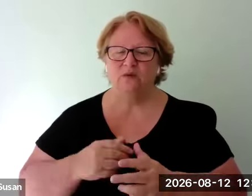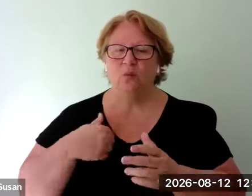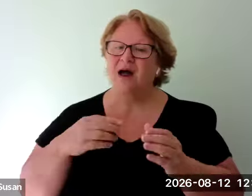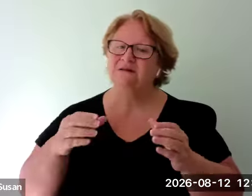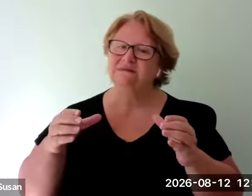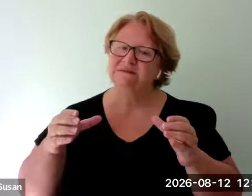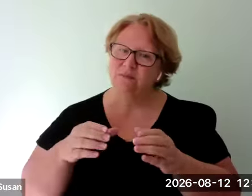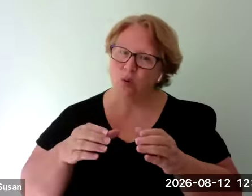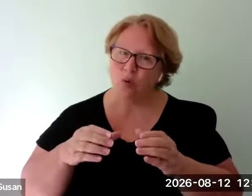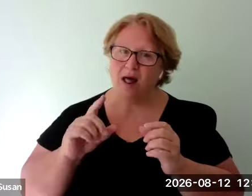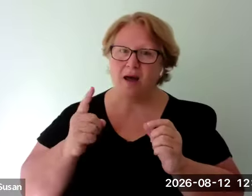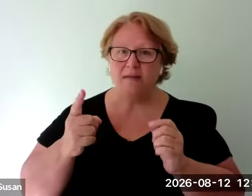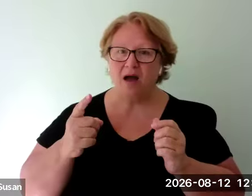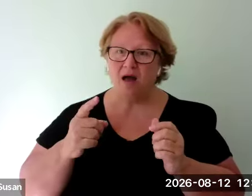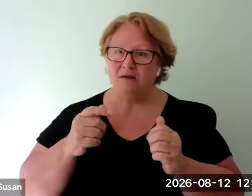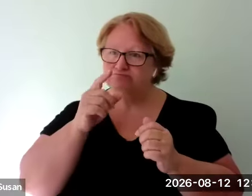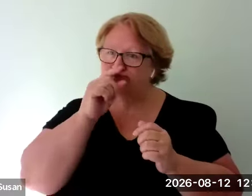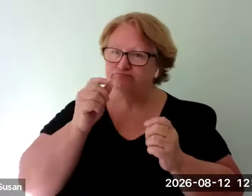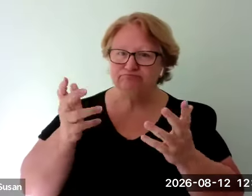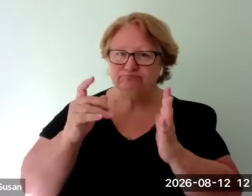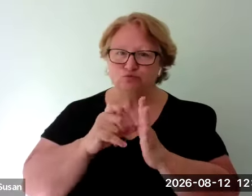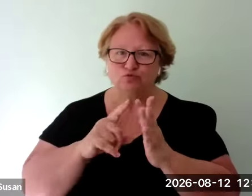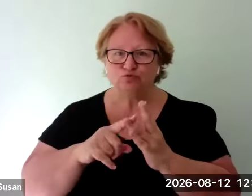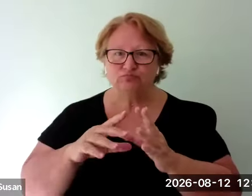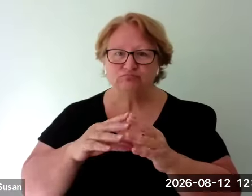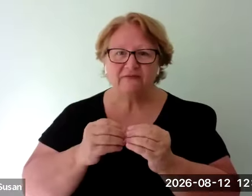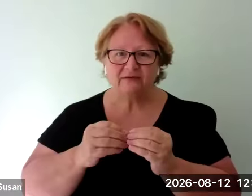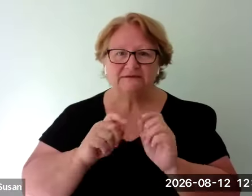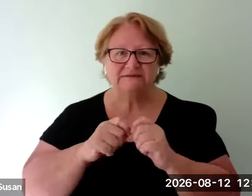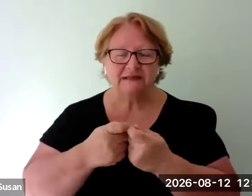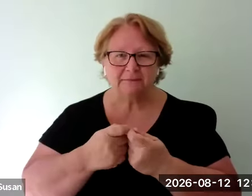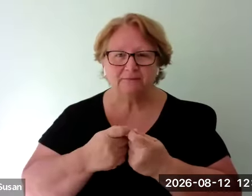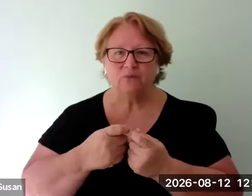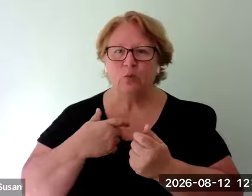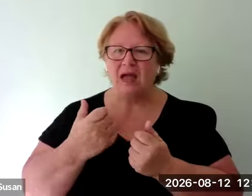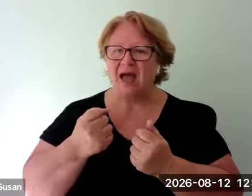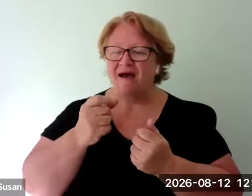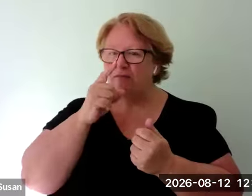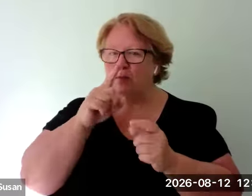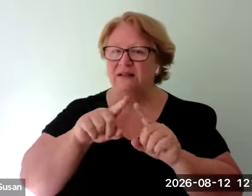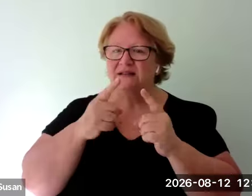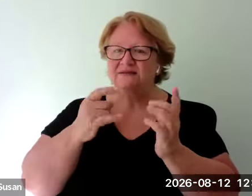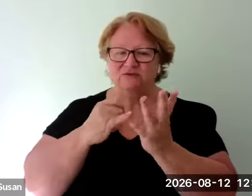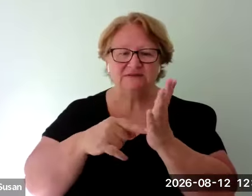application together